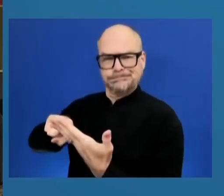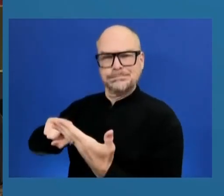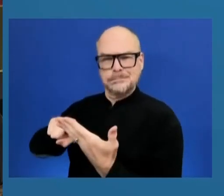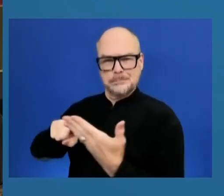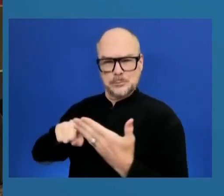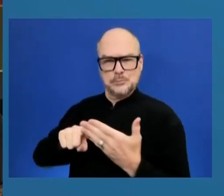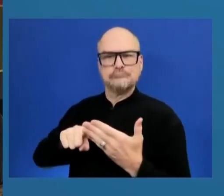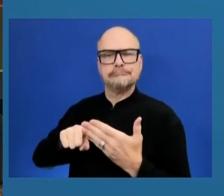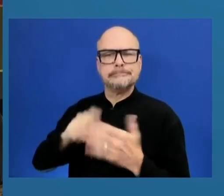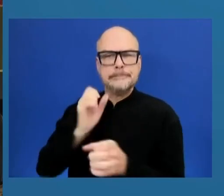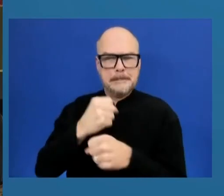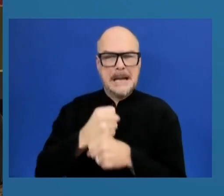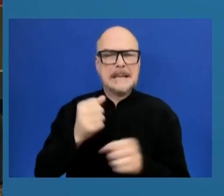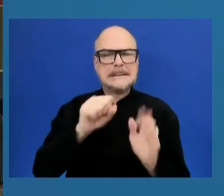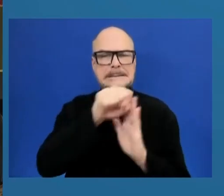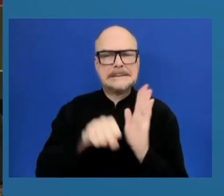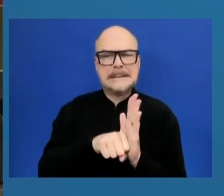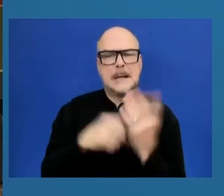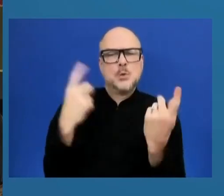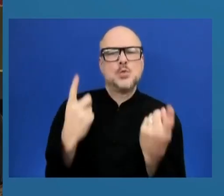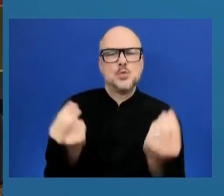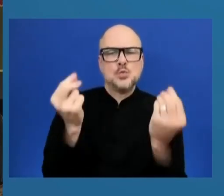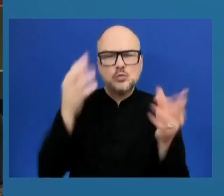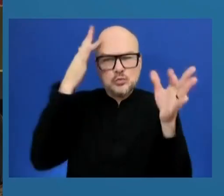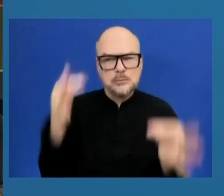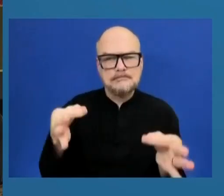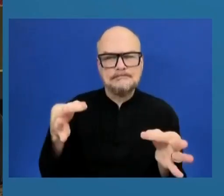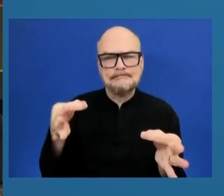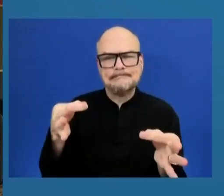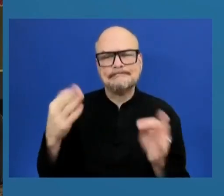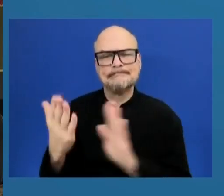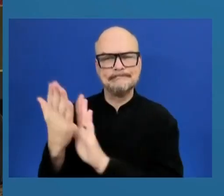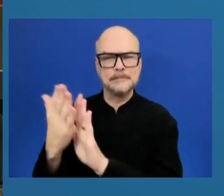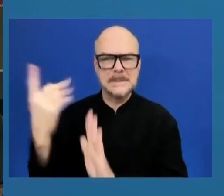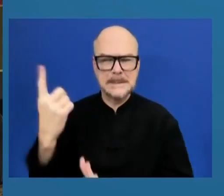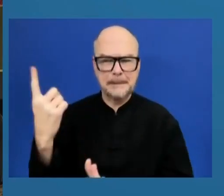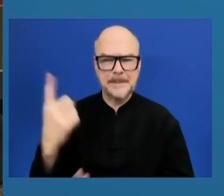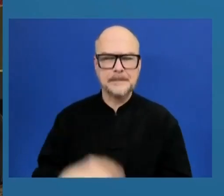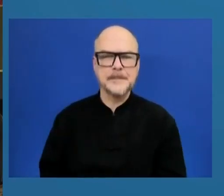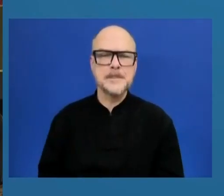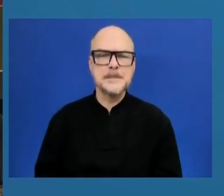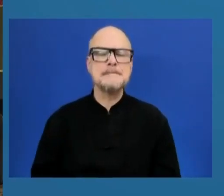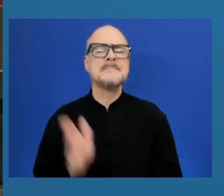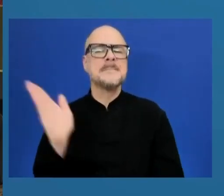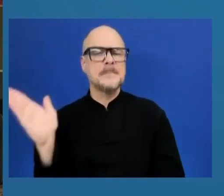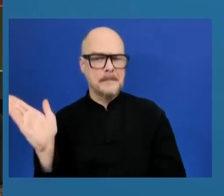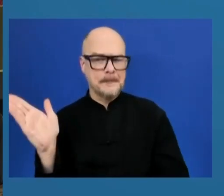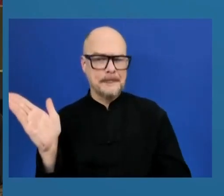so I ask Sabrina because she's been involved in the, uh, the crafting and also making sure that you know we adhere to the right standards, you know,